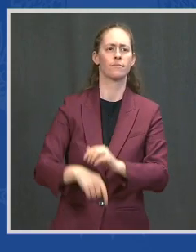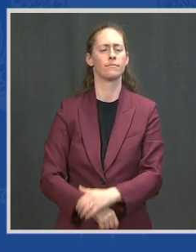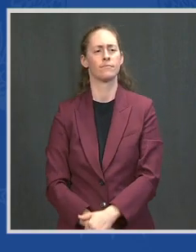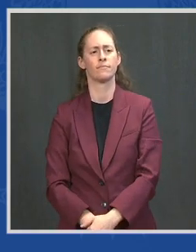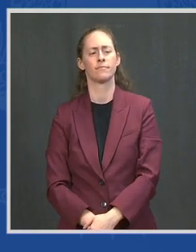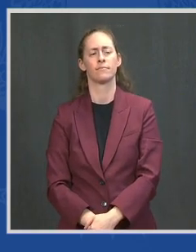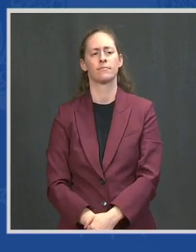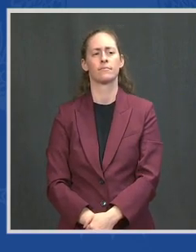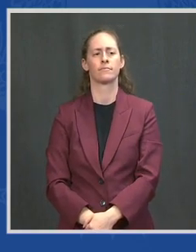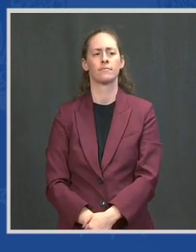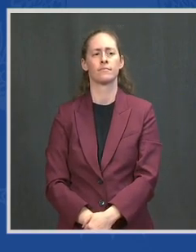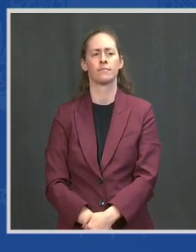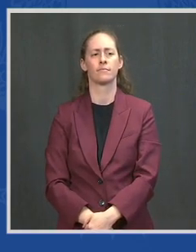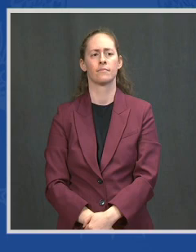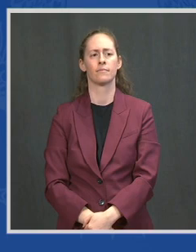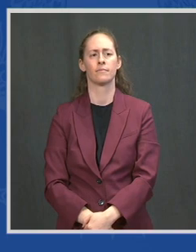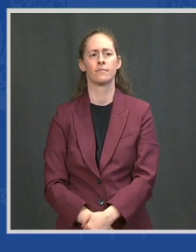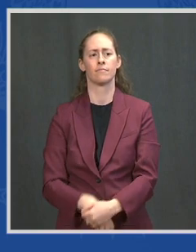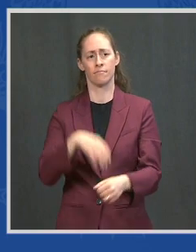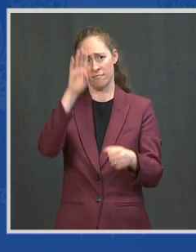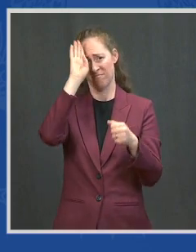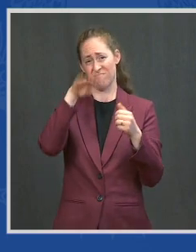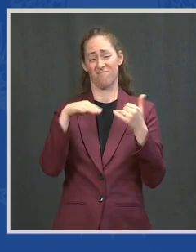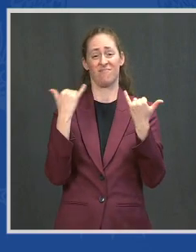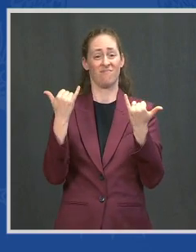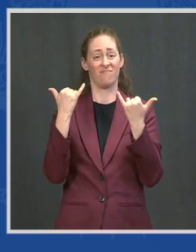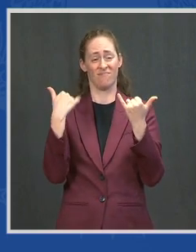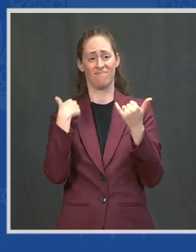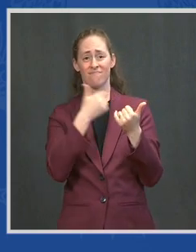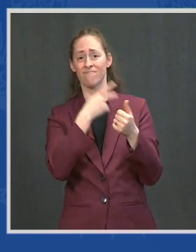and that's why we're going to get vaccines closer than ever to rural residents.